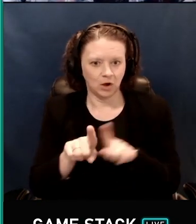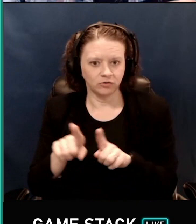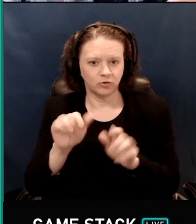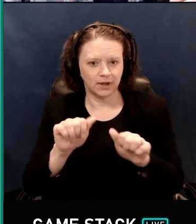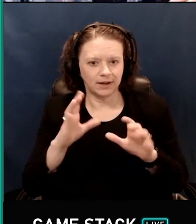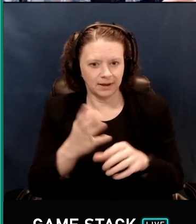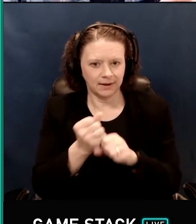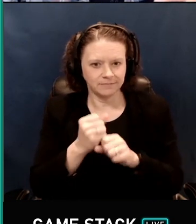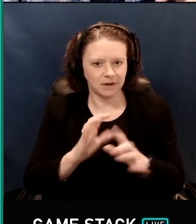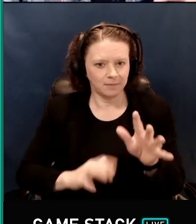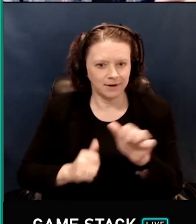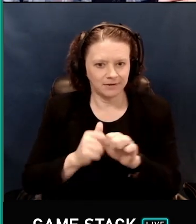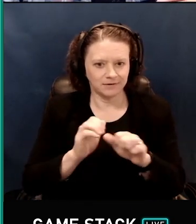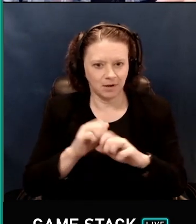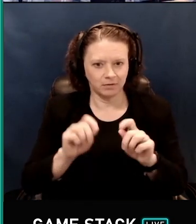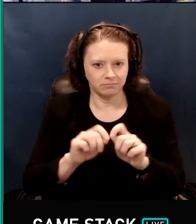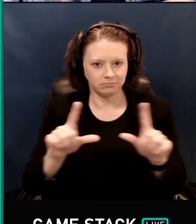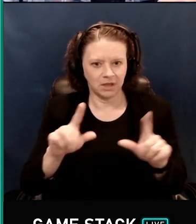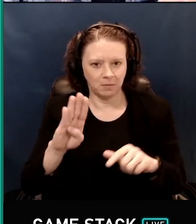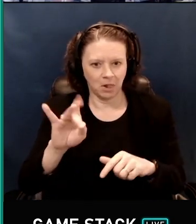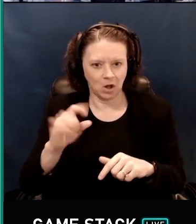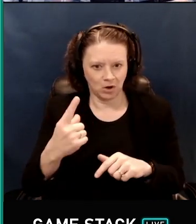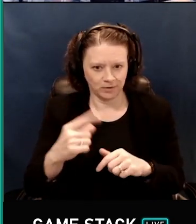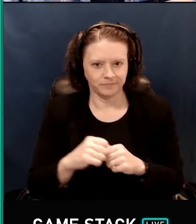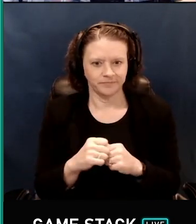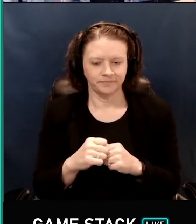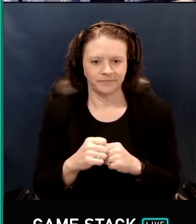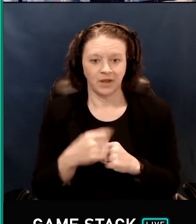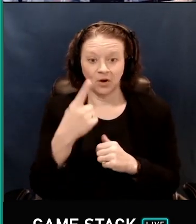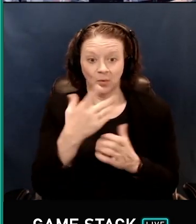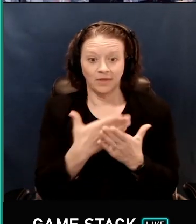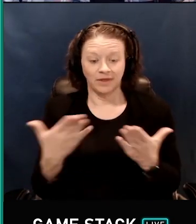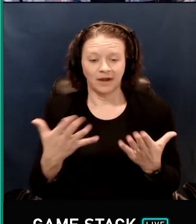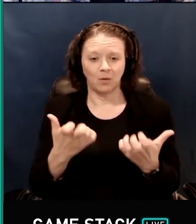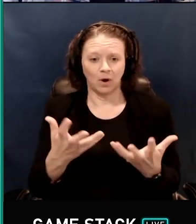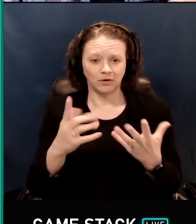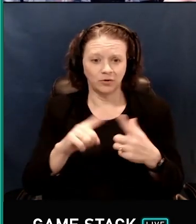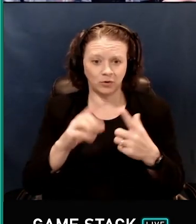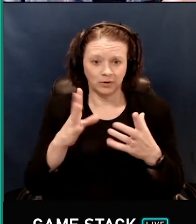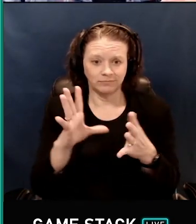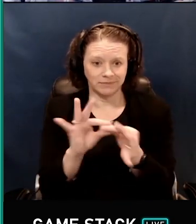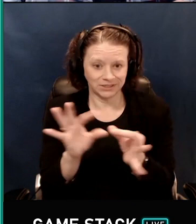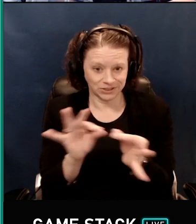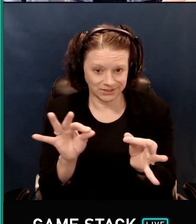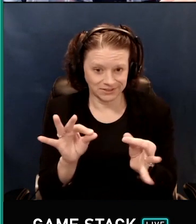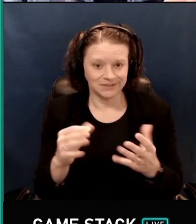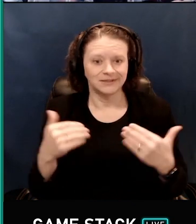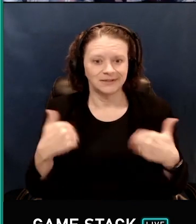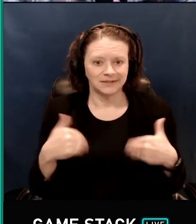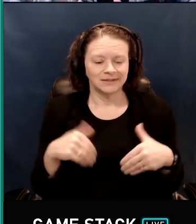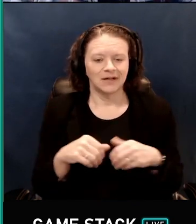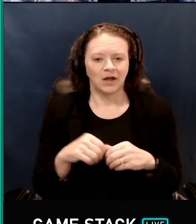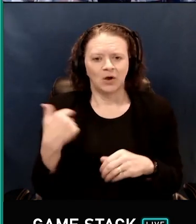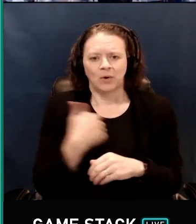One thing I also really, really want to mention is that we are very thankful for our collaborations with our industry partners.